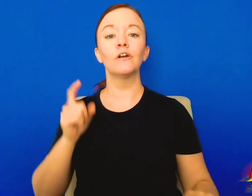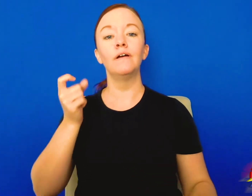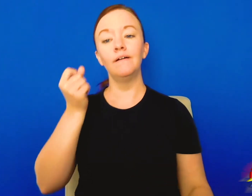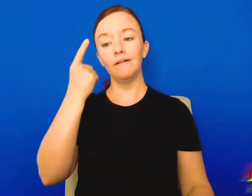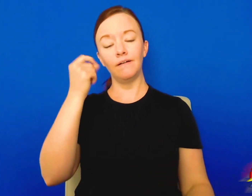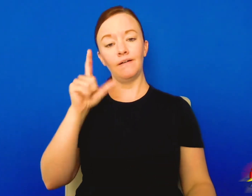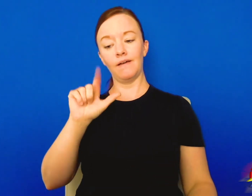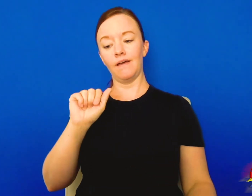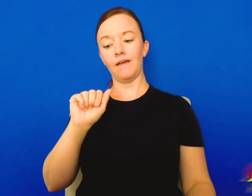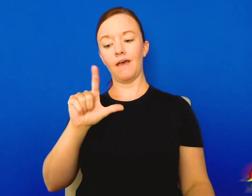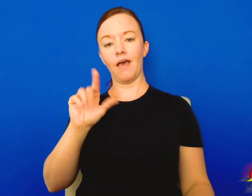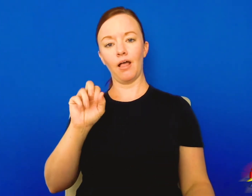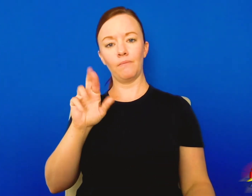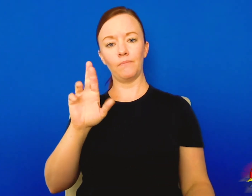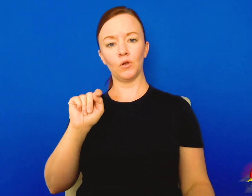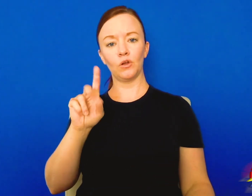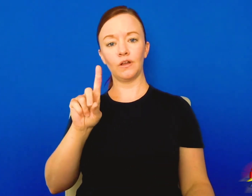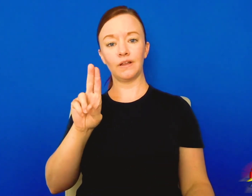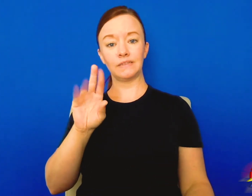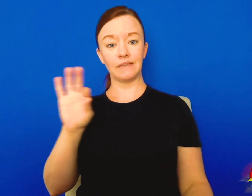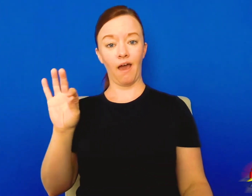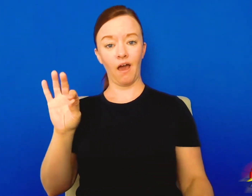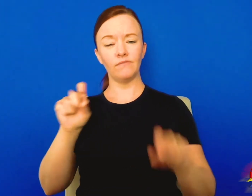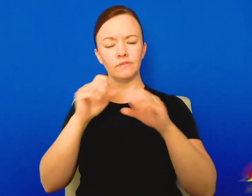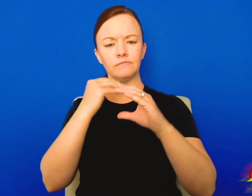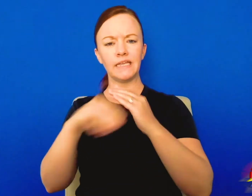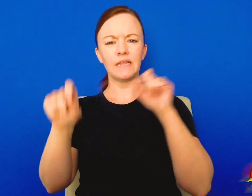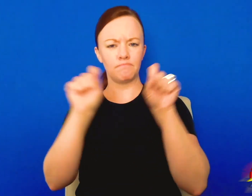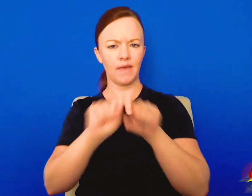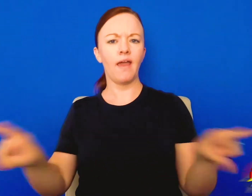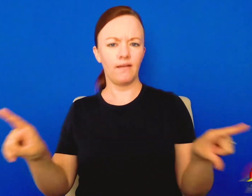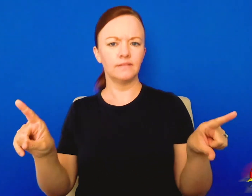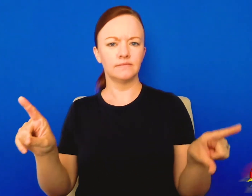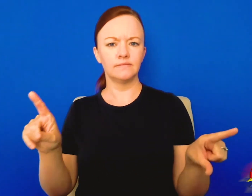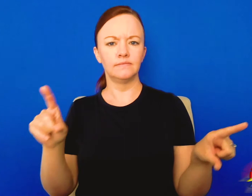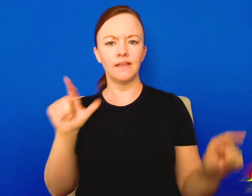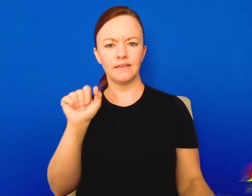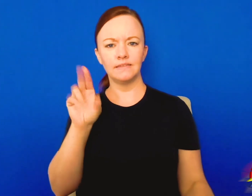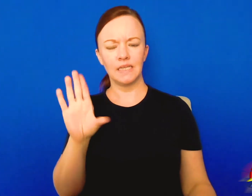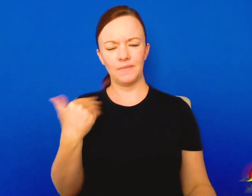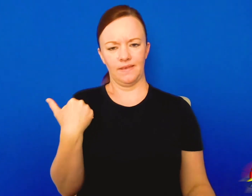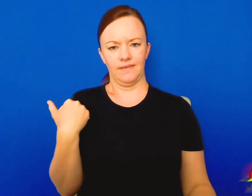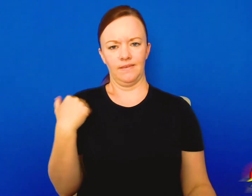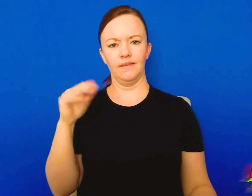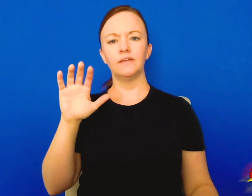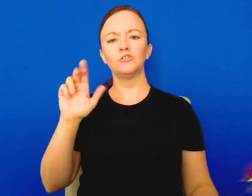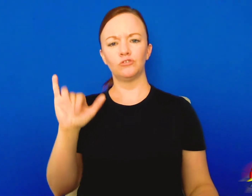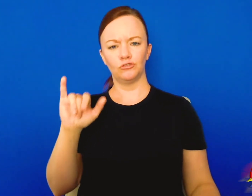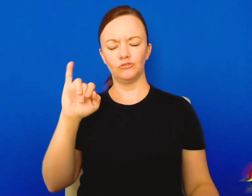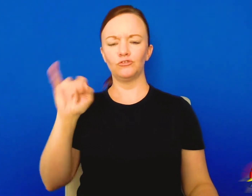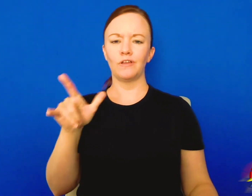ANSWER UPDATED 8/10/2020 FROM ALBERT DUFF